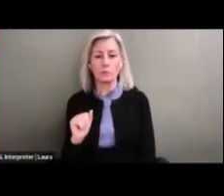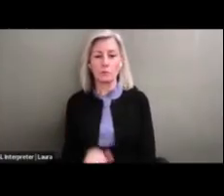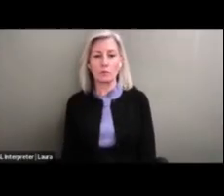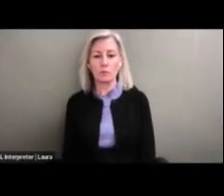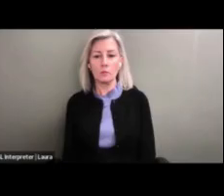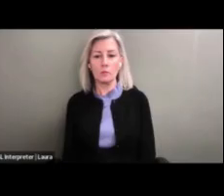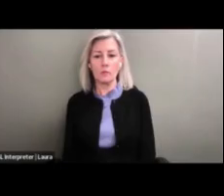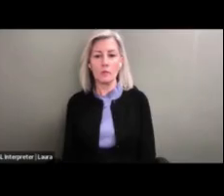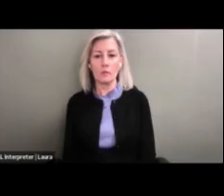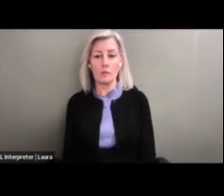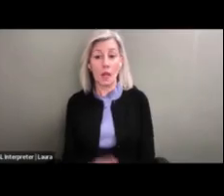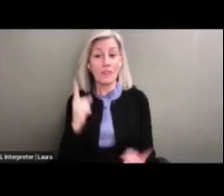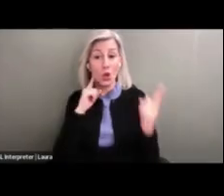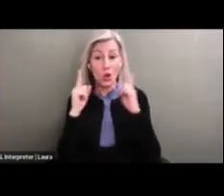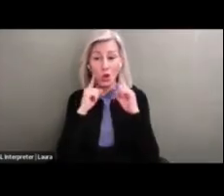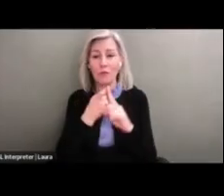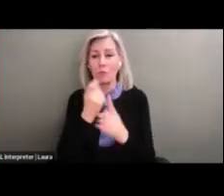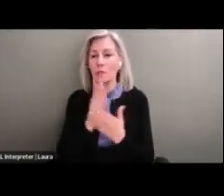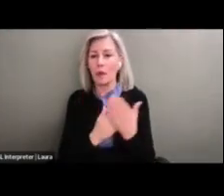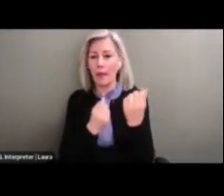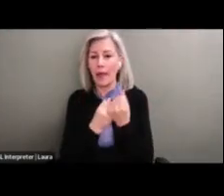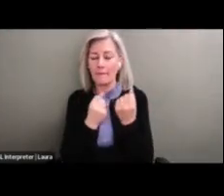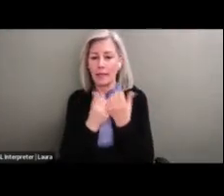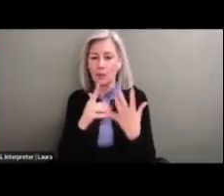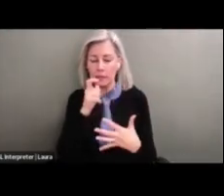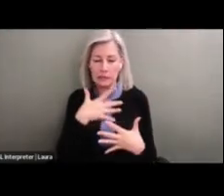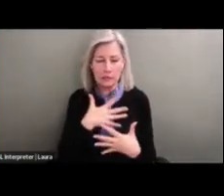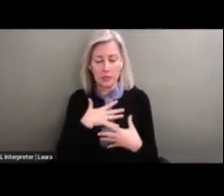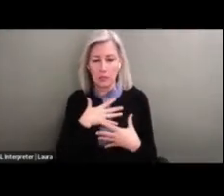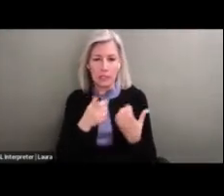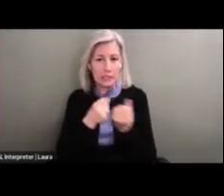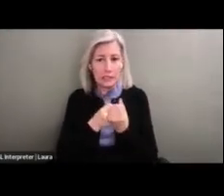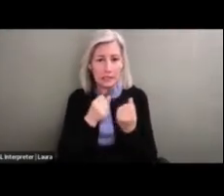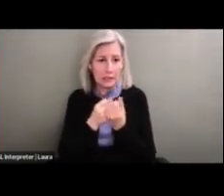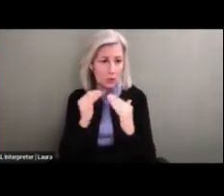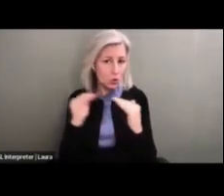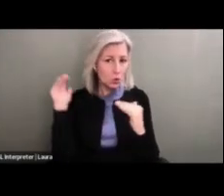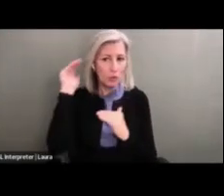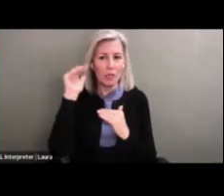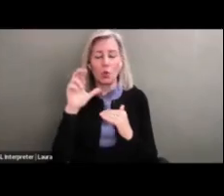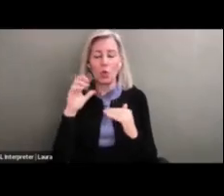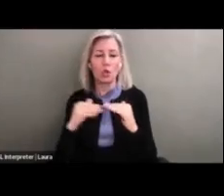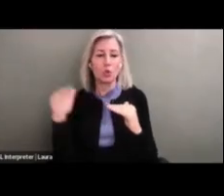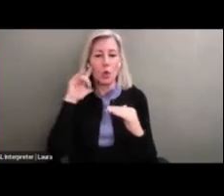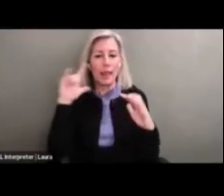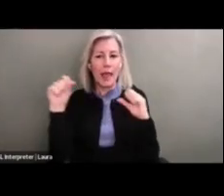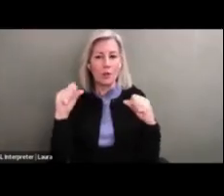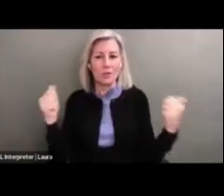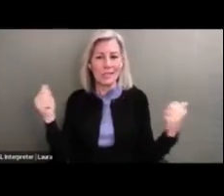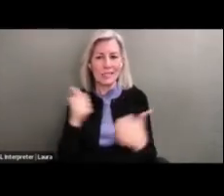so that no one person or organization stands alone.